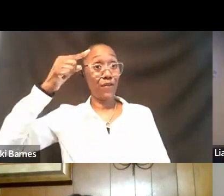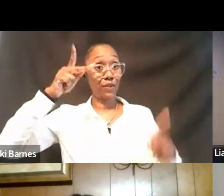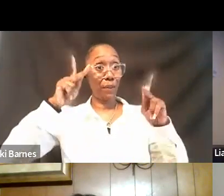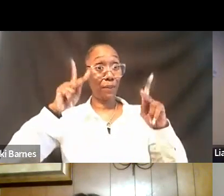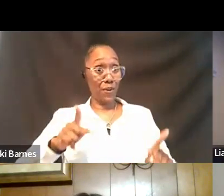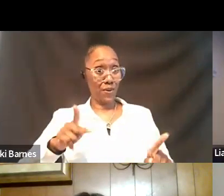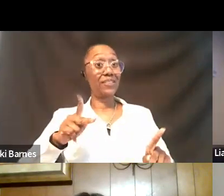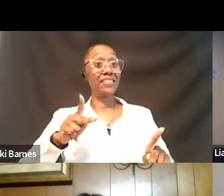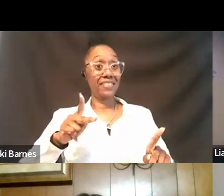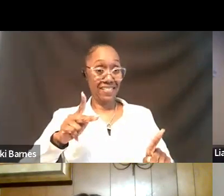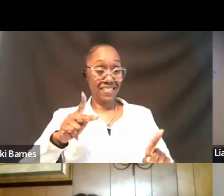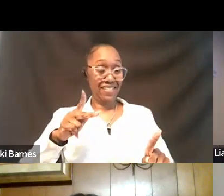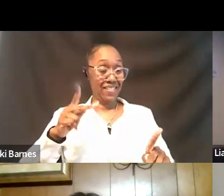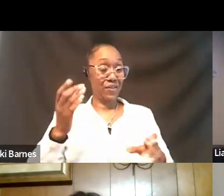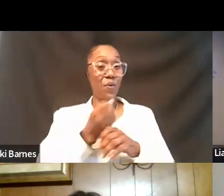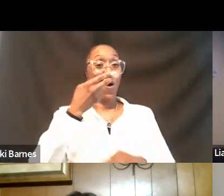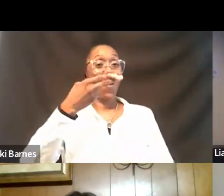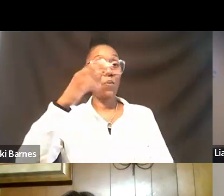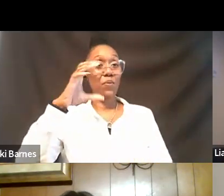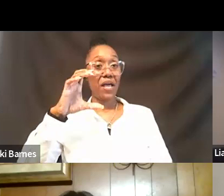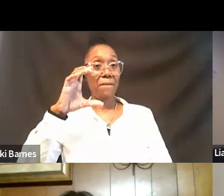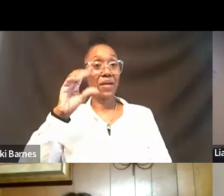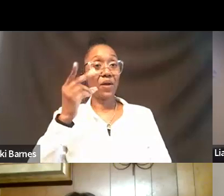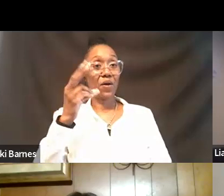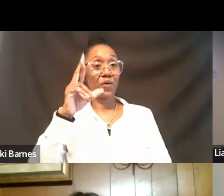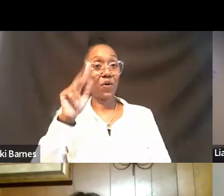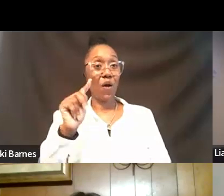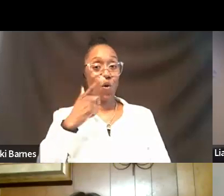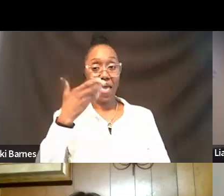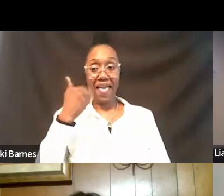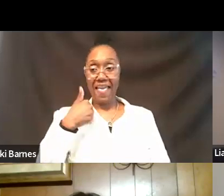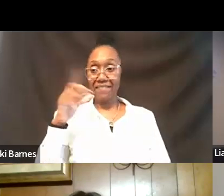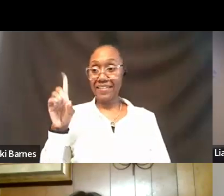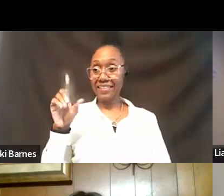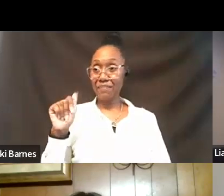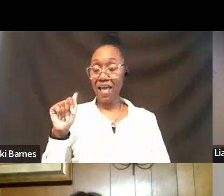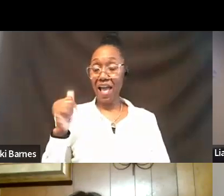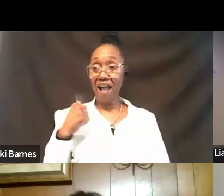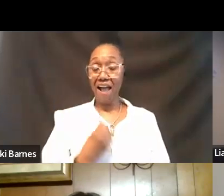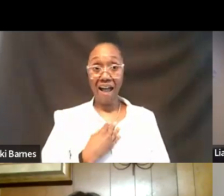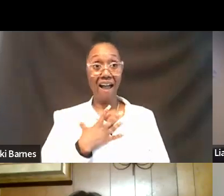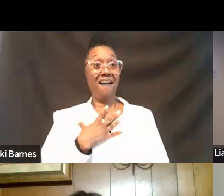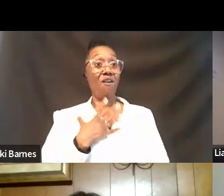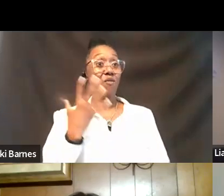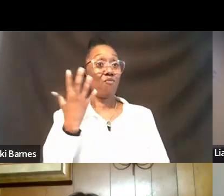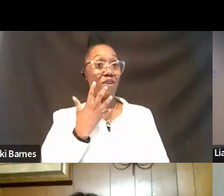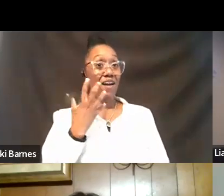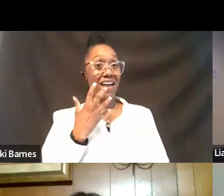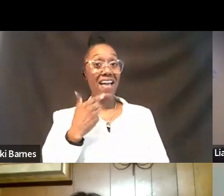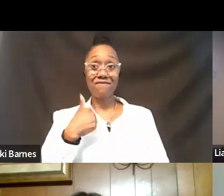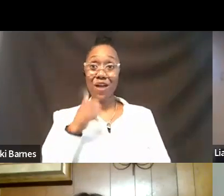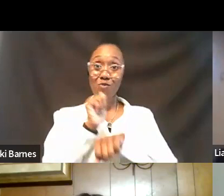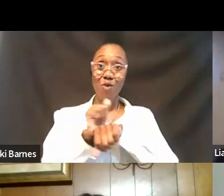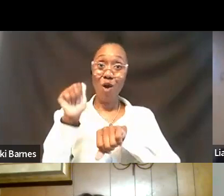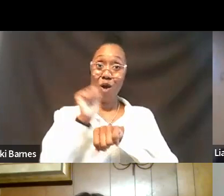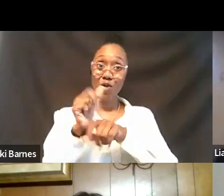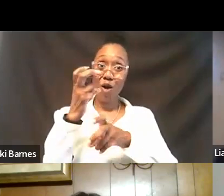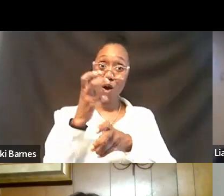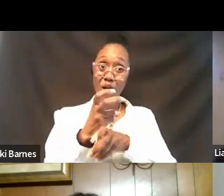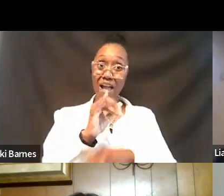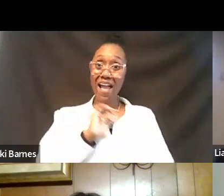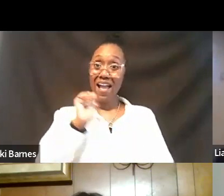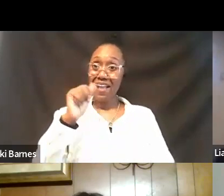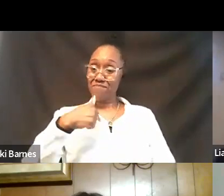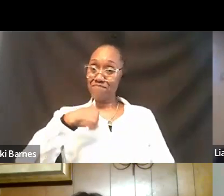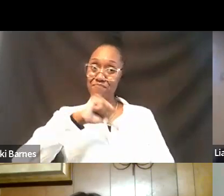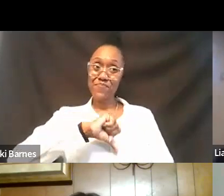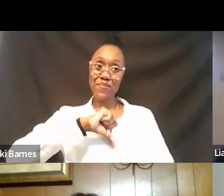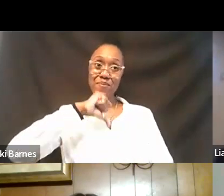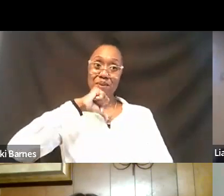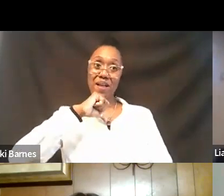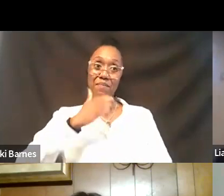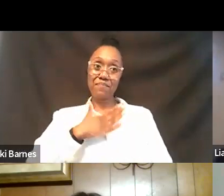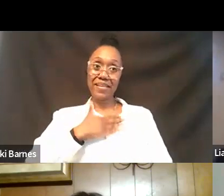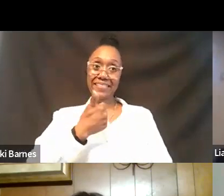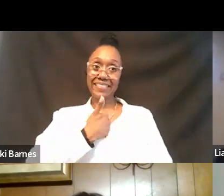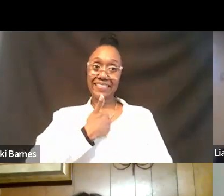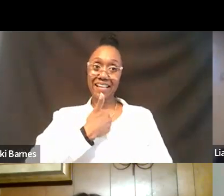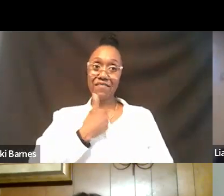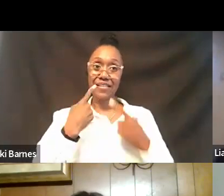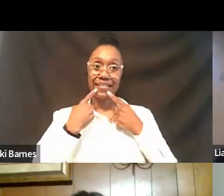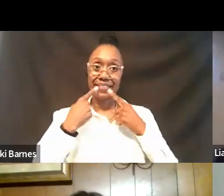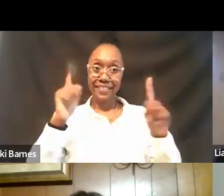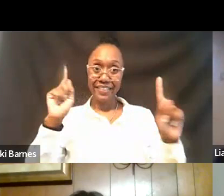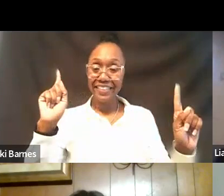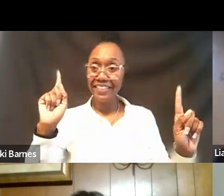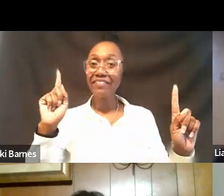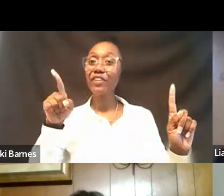And that really show me that if I really just. Wanted in a work forward that I can give you and so I'm Very proud of what I've and Okay, there's a lot more that I can do.